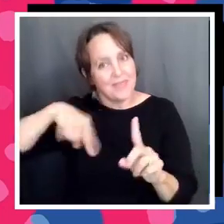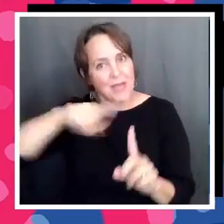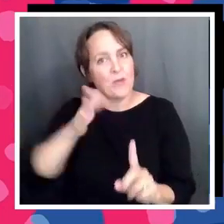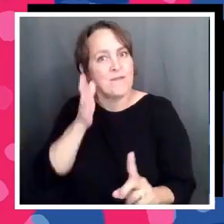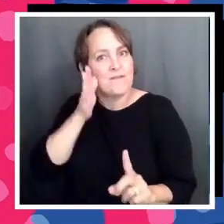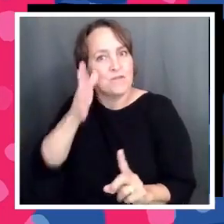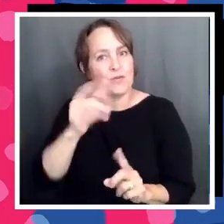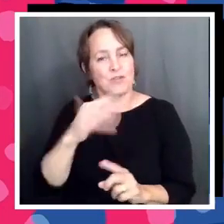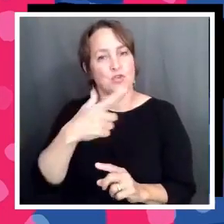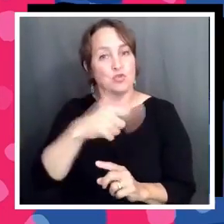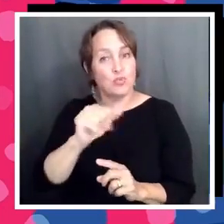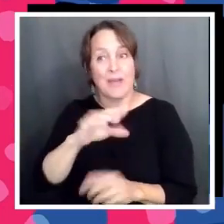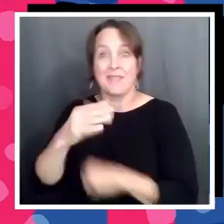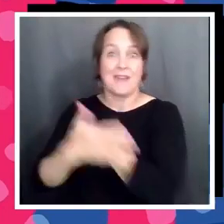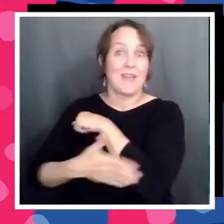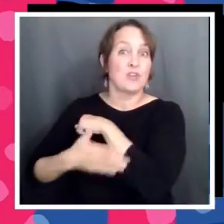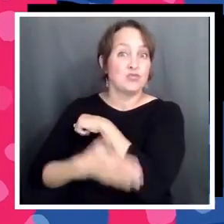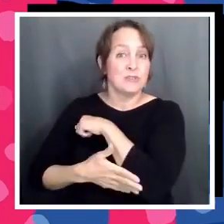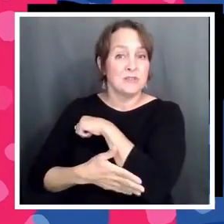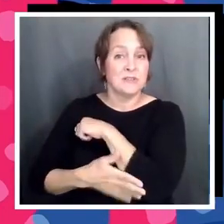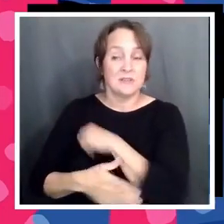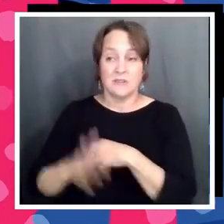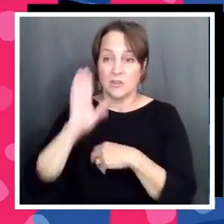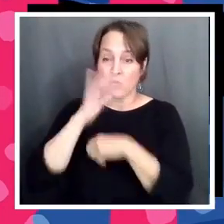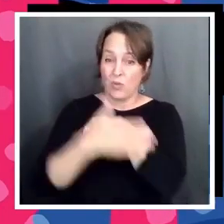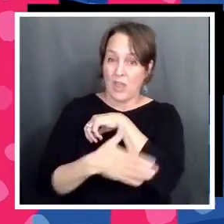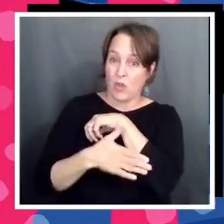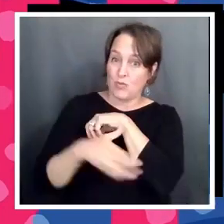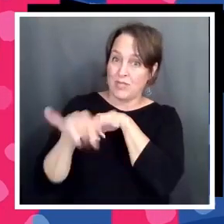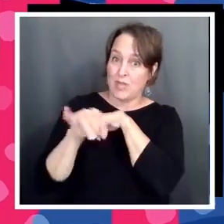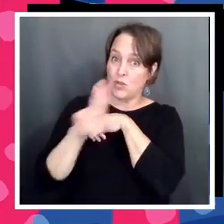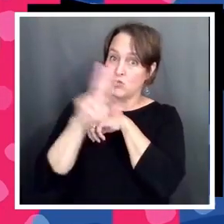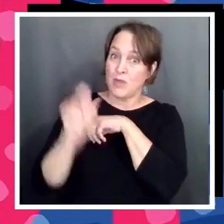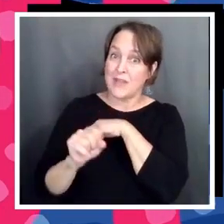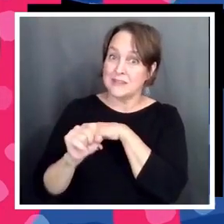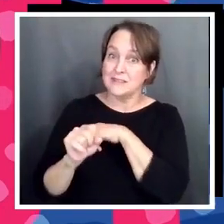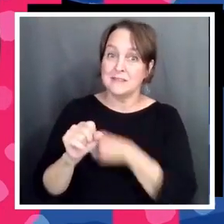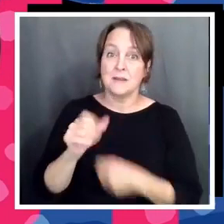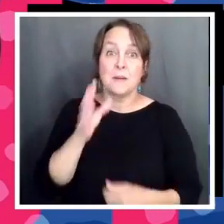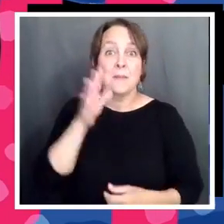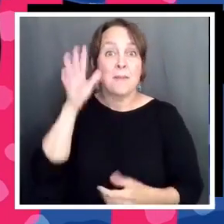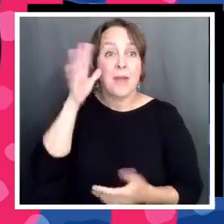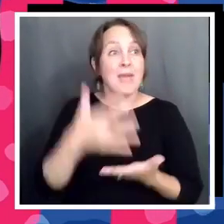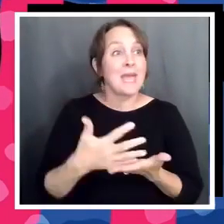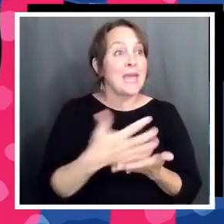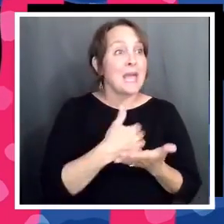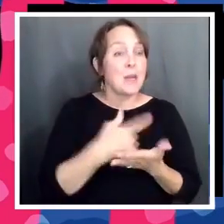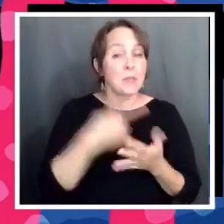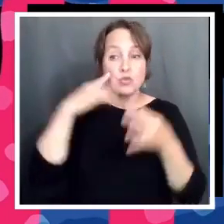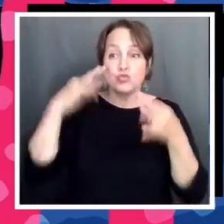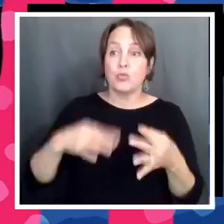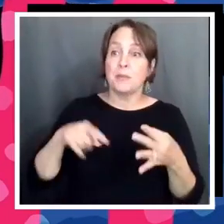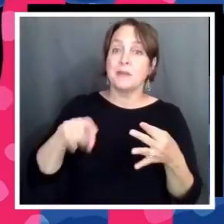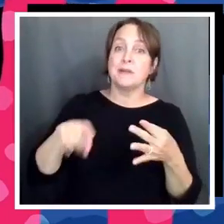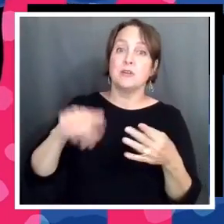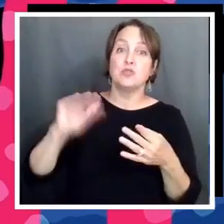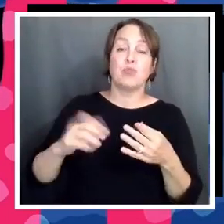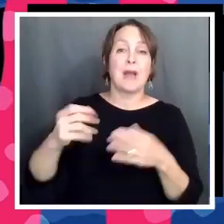WE MUST MAKE NECESSARY